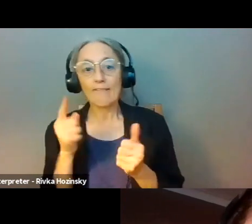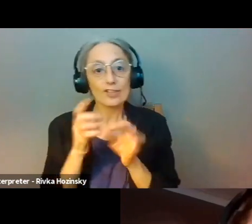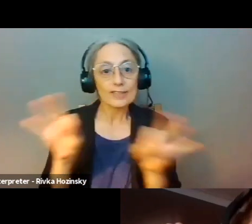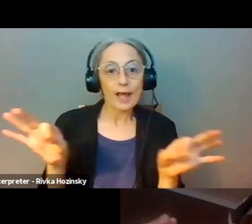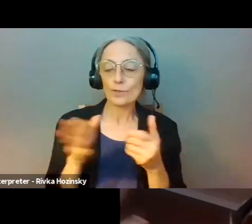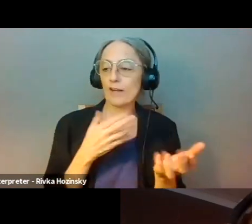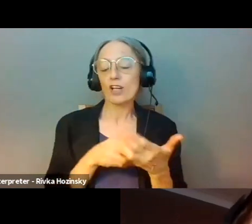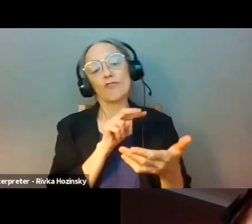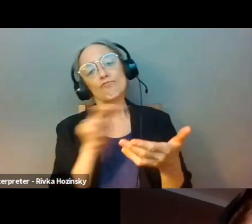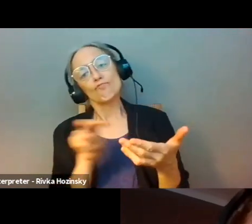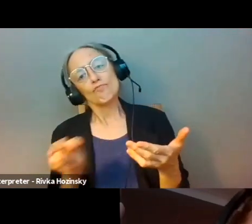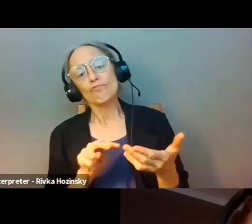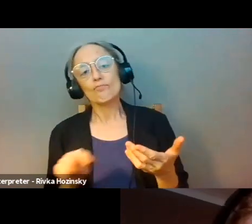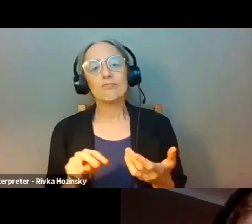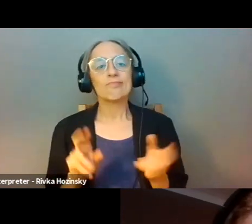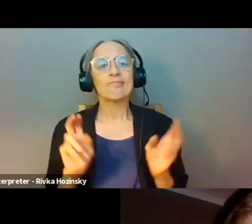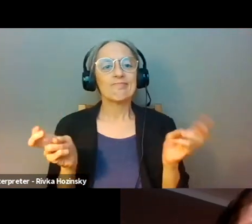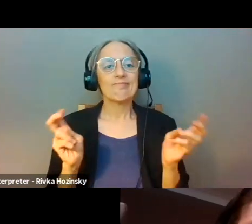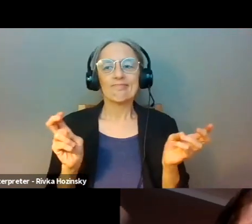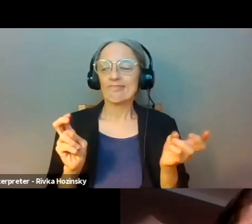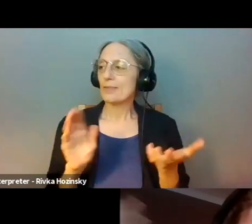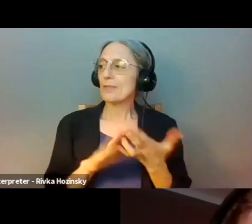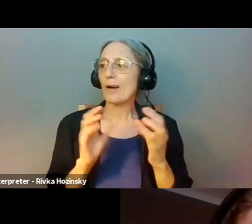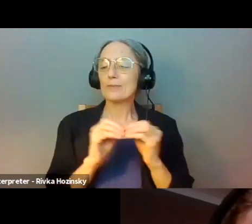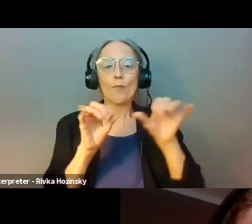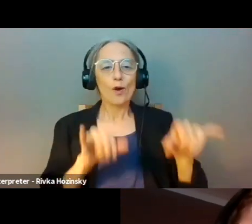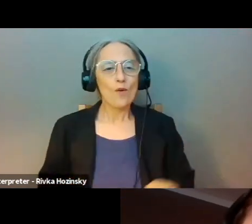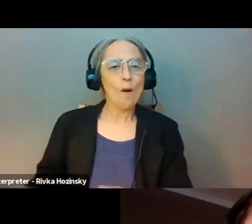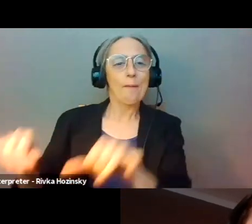of start, quote, unquote normalizing those processes,